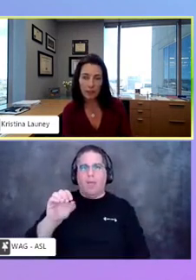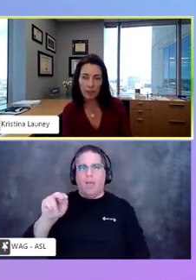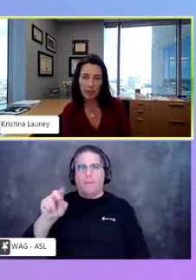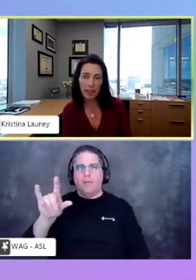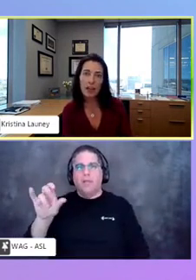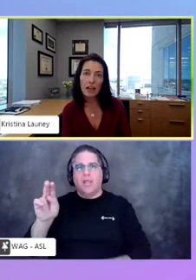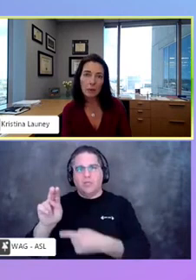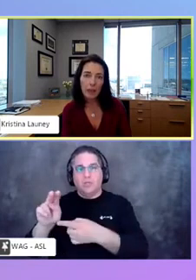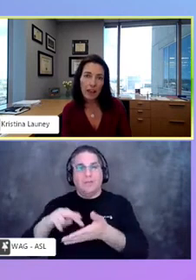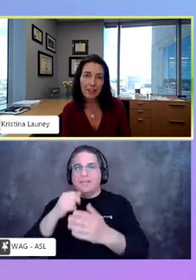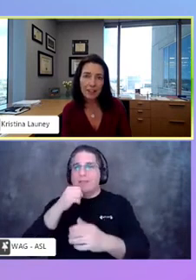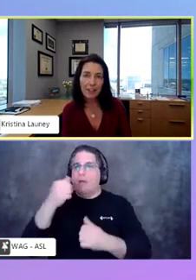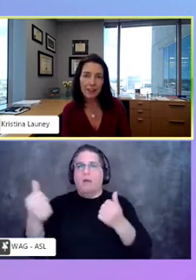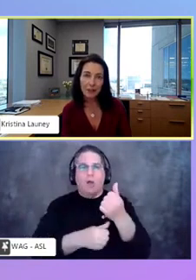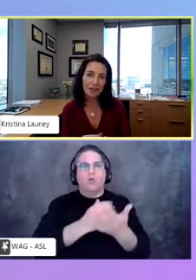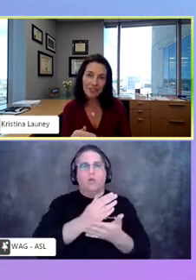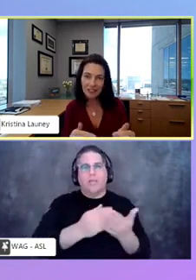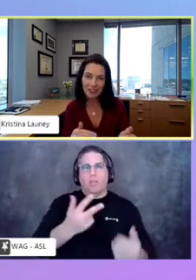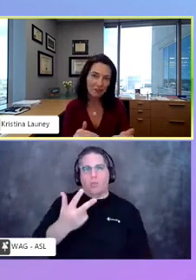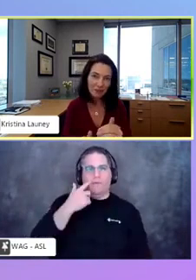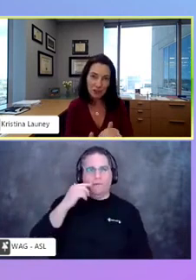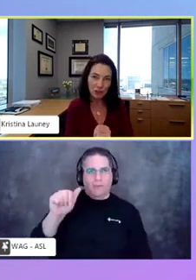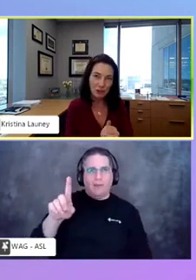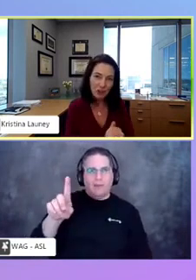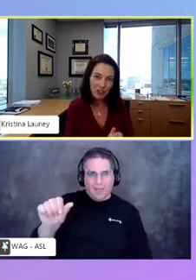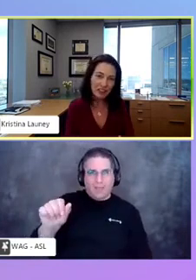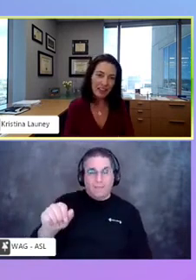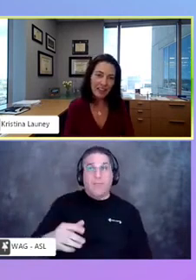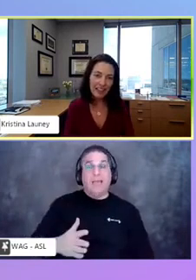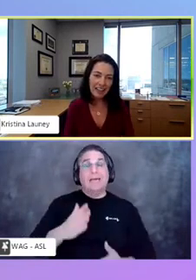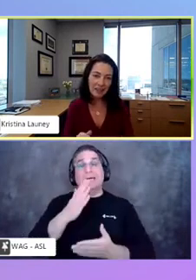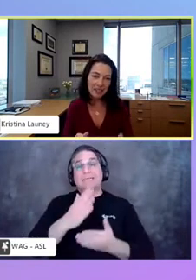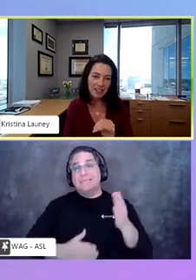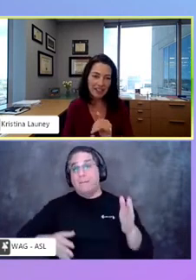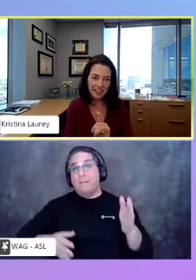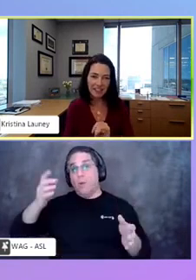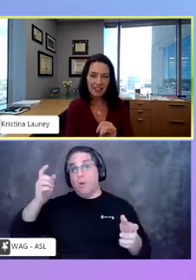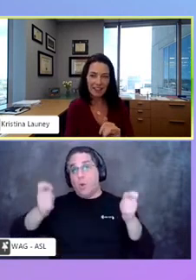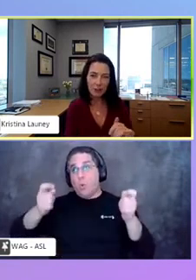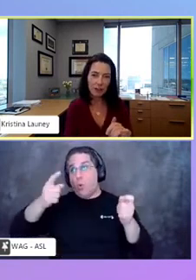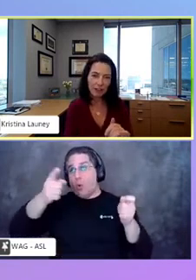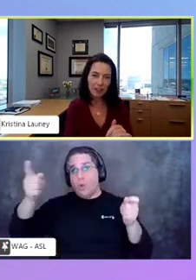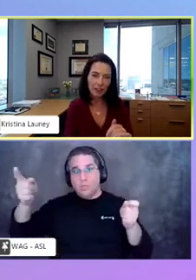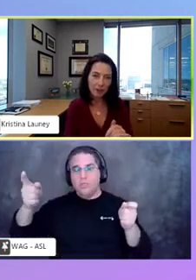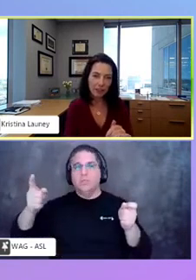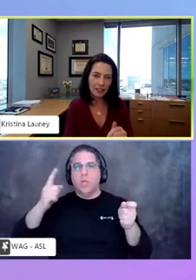one of these 12 categories of place of public accommodation and not subjective to Title